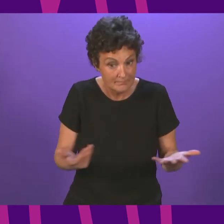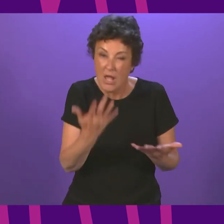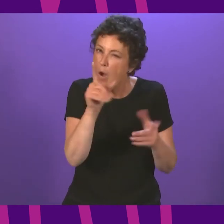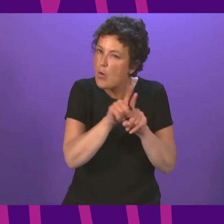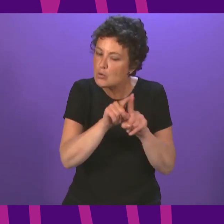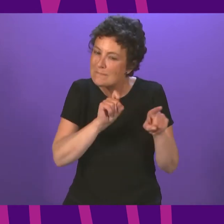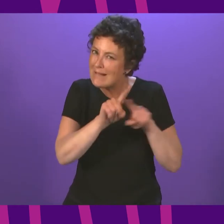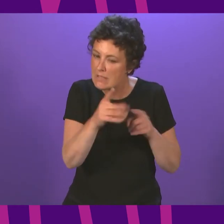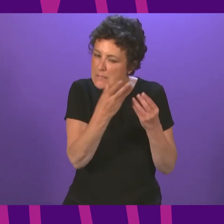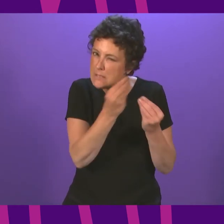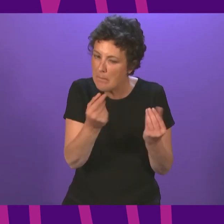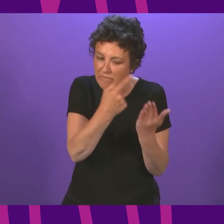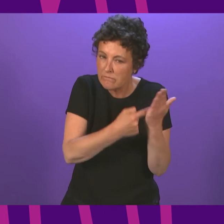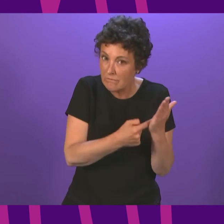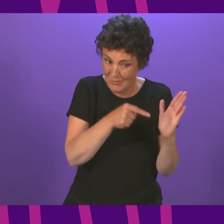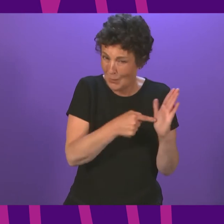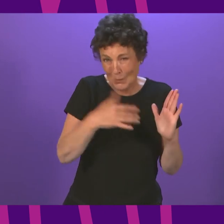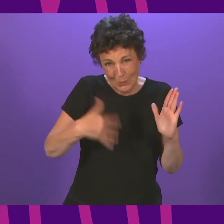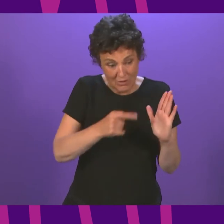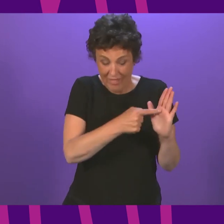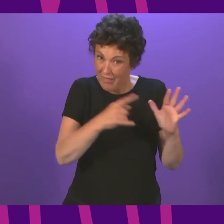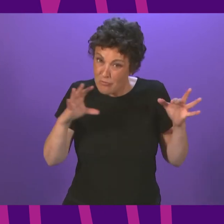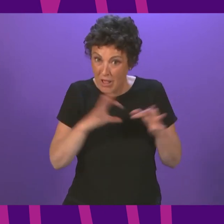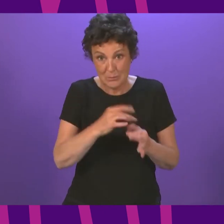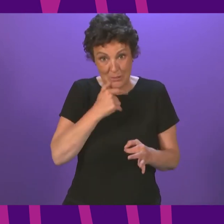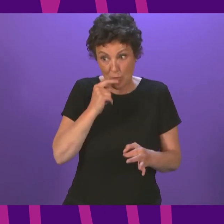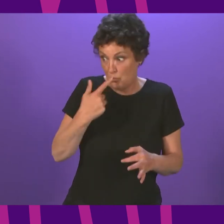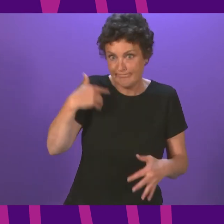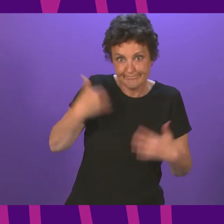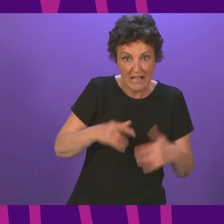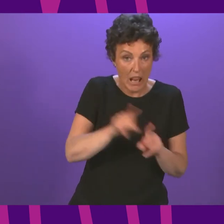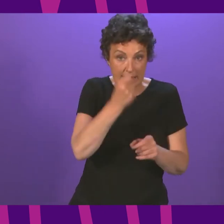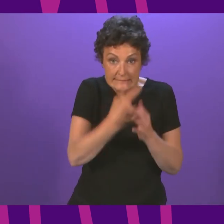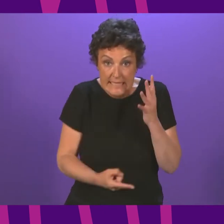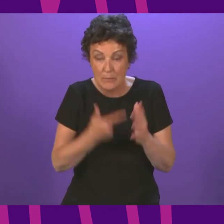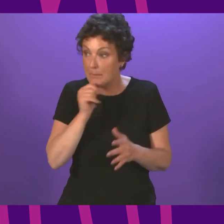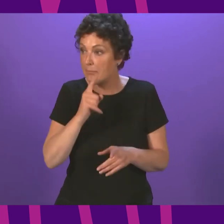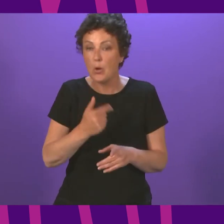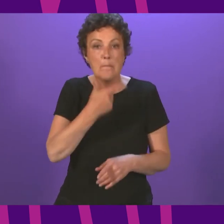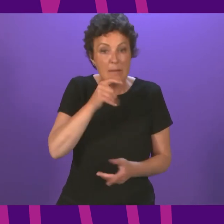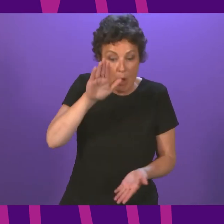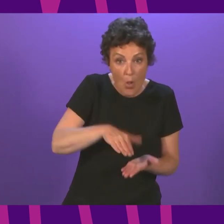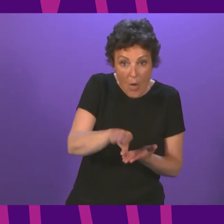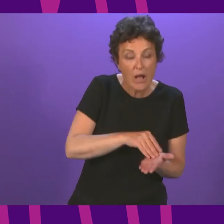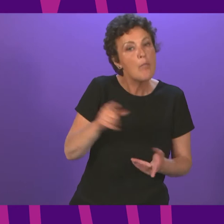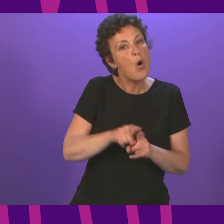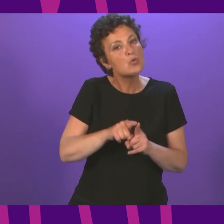as they relate to some of the people the pandemic has most impacted, such as disabled people, people on low incomes and carers.